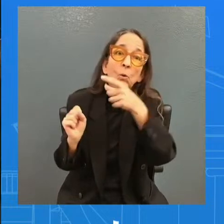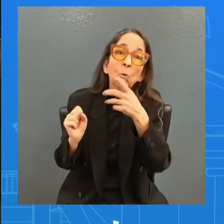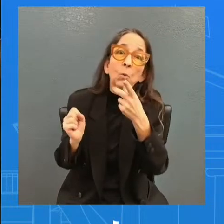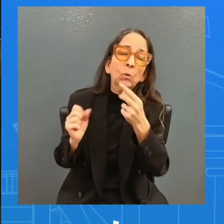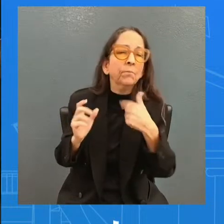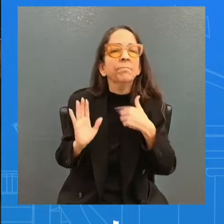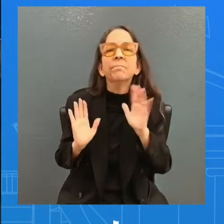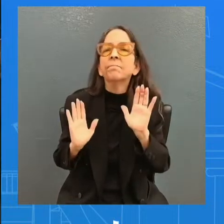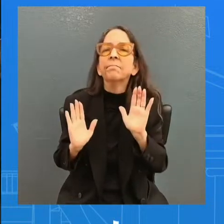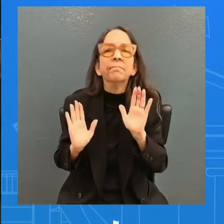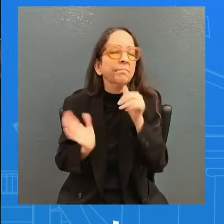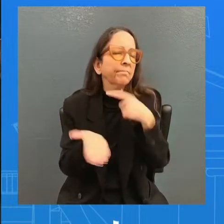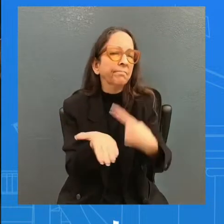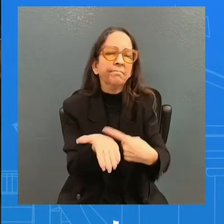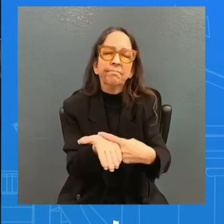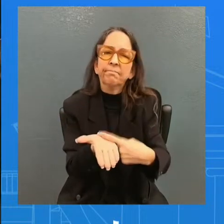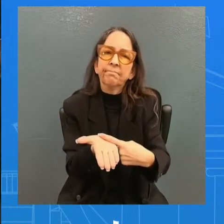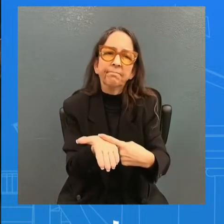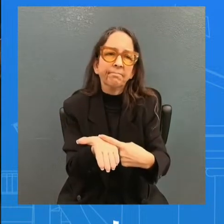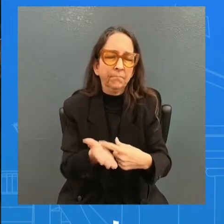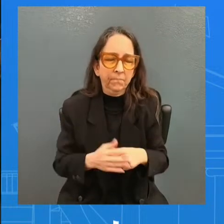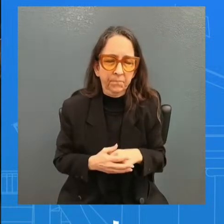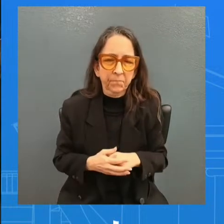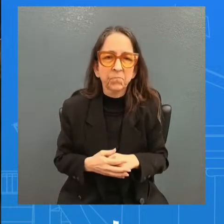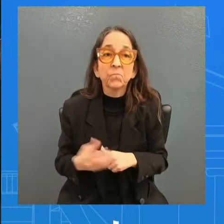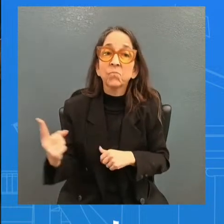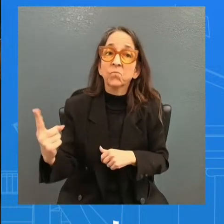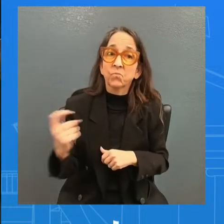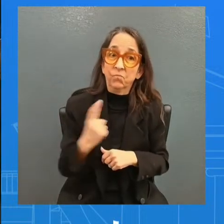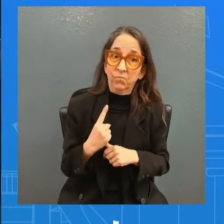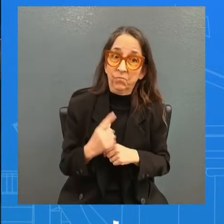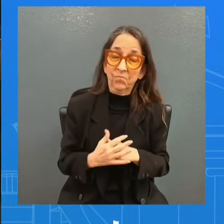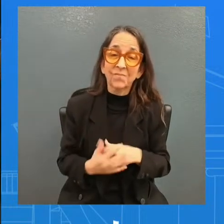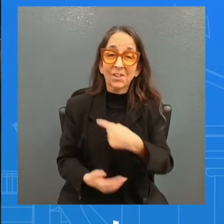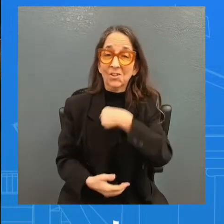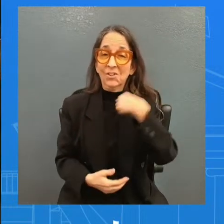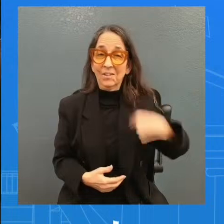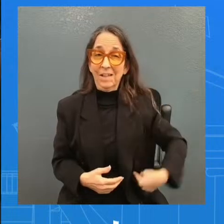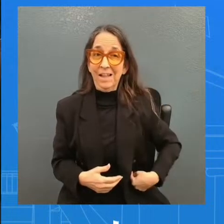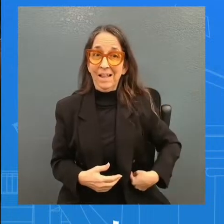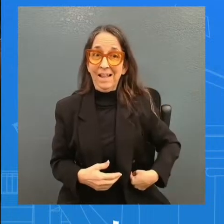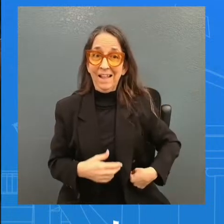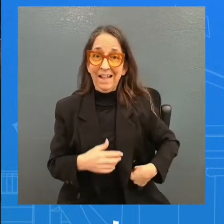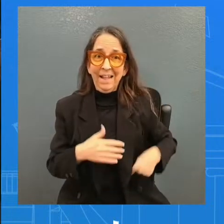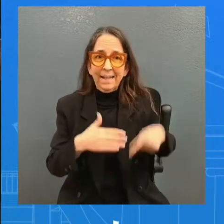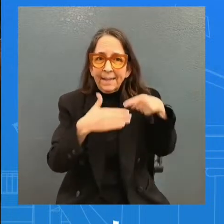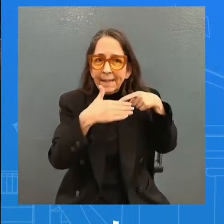have breached a really sensitive office within the U.S. Treasury. OFAC, of course, administers economic sanctions.